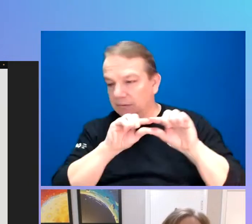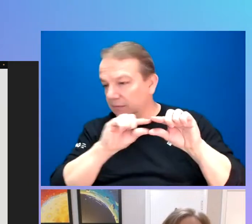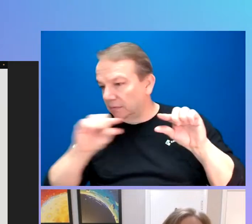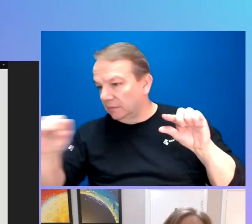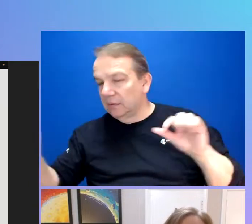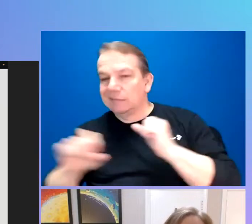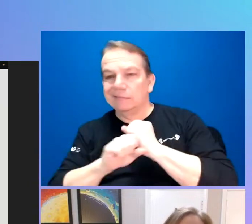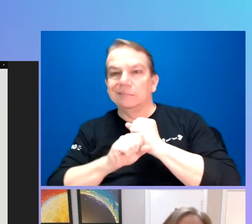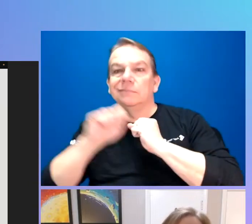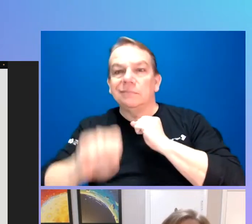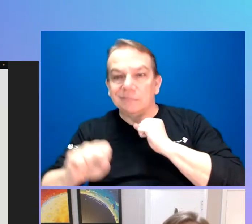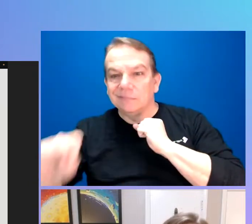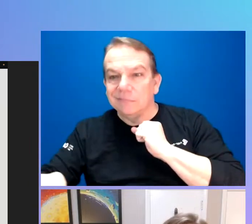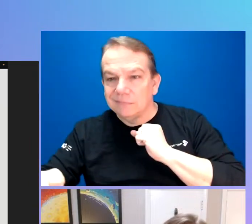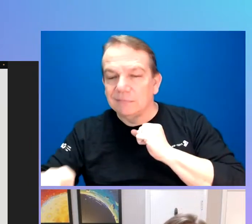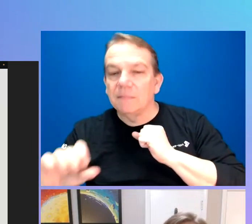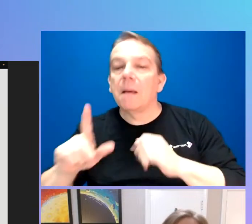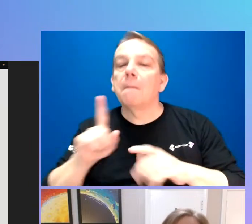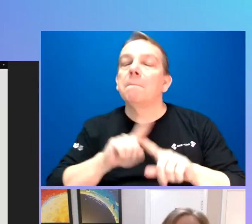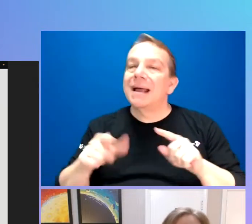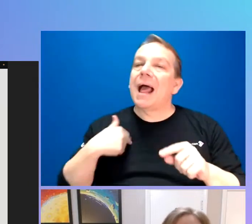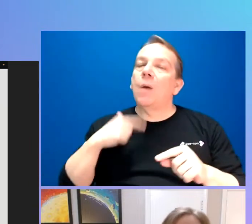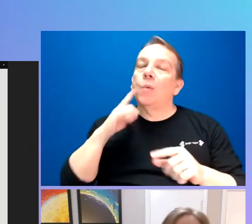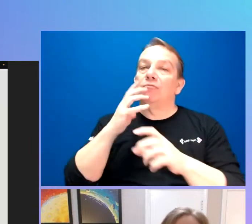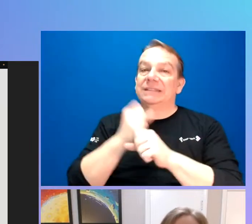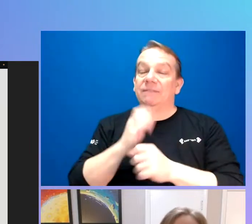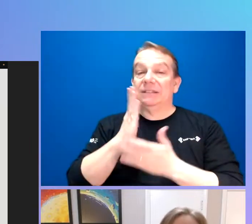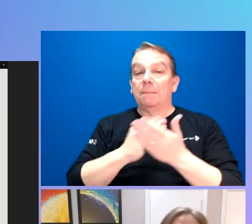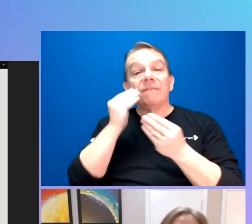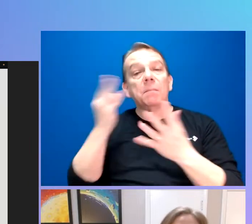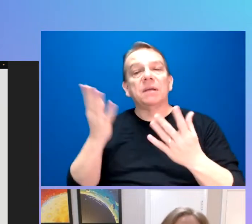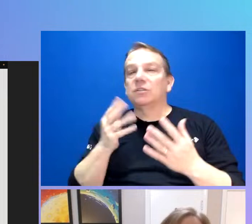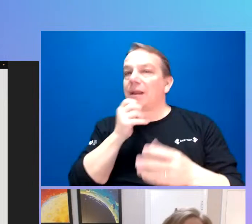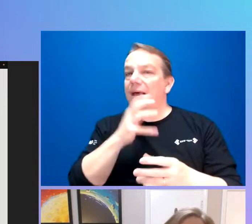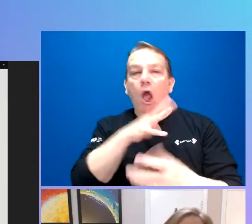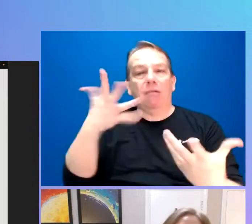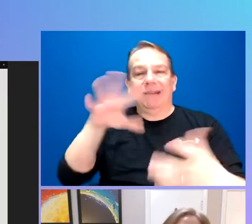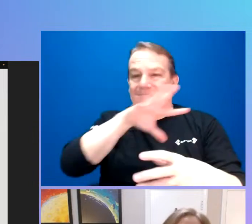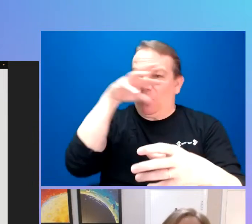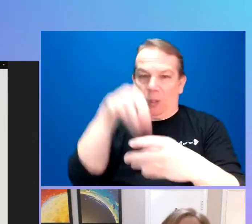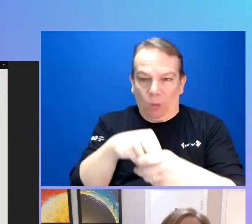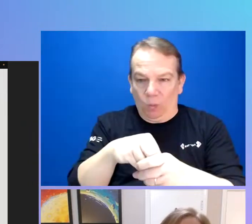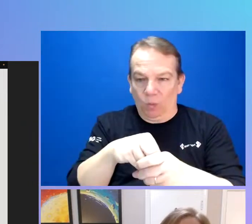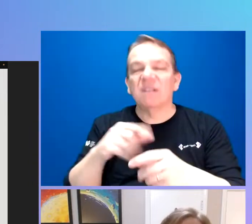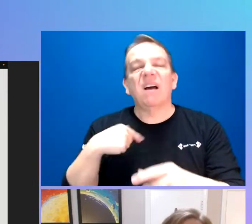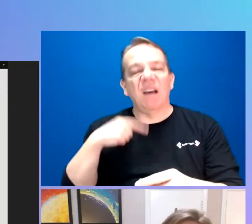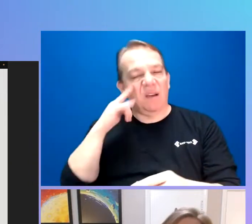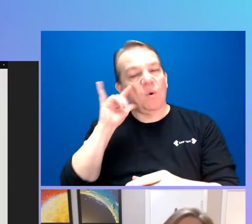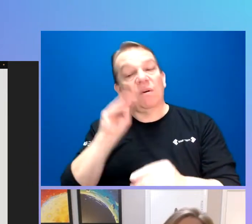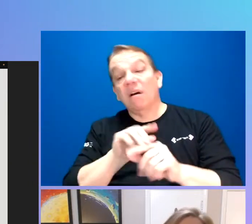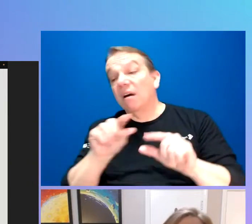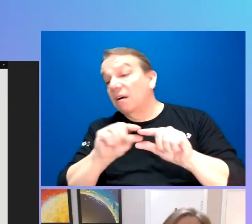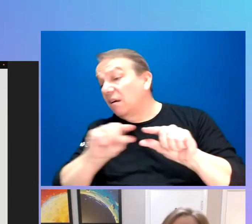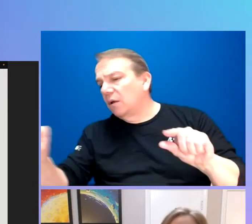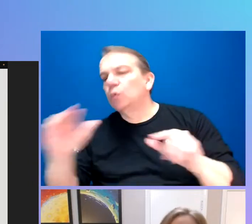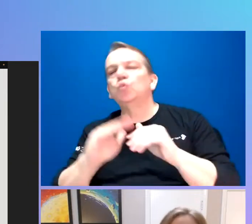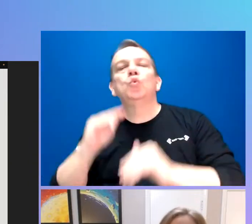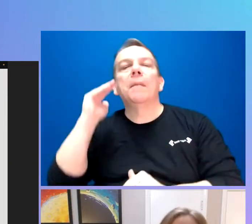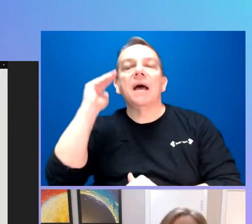free from the role and attributes, I now know that that's too much with that content, a screen reader might